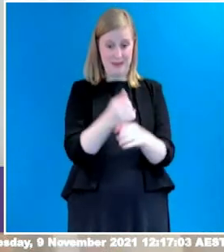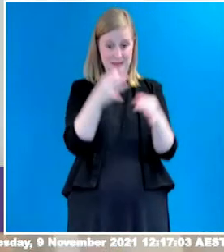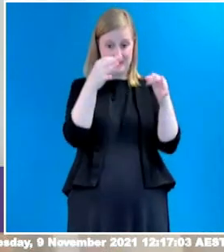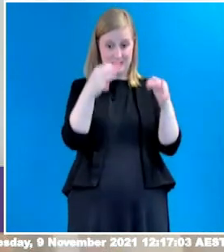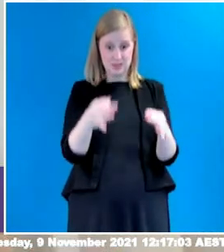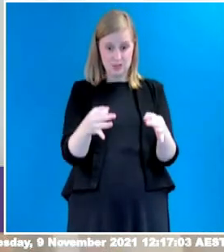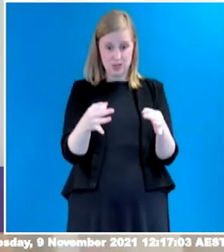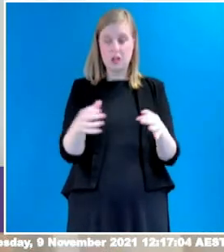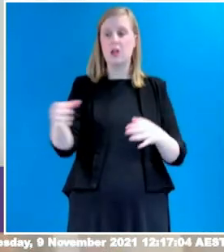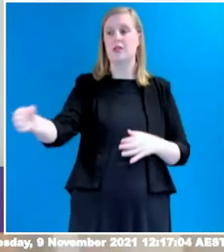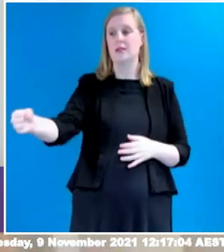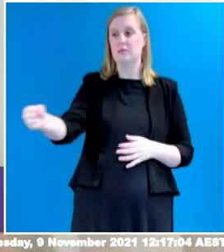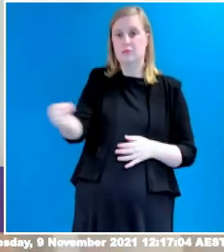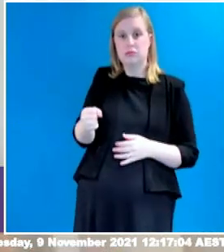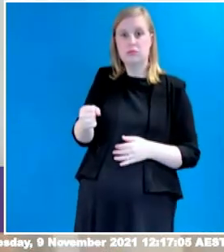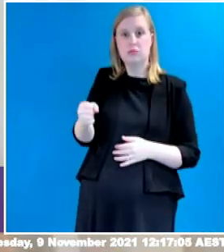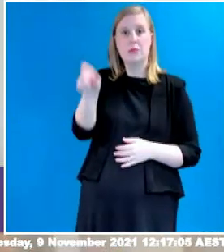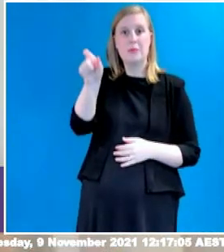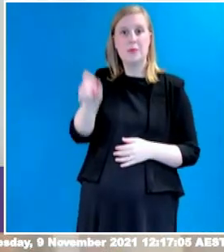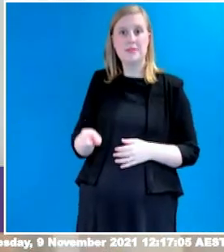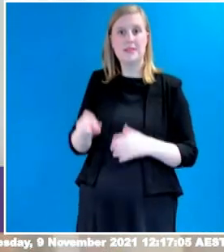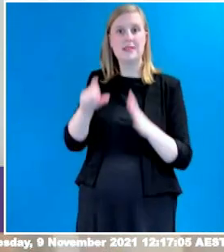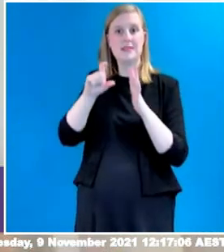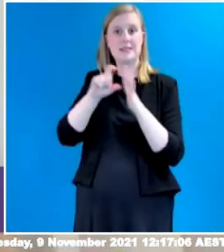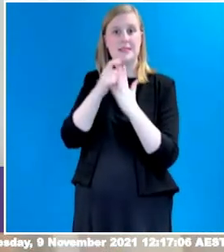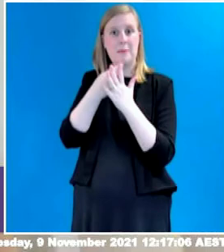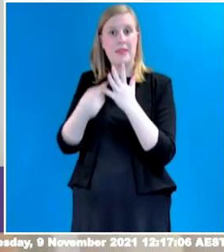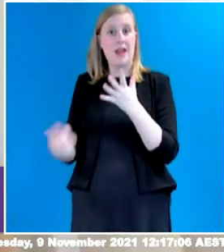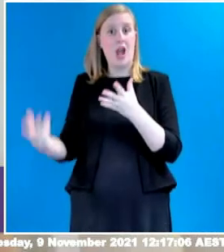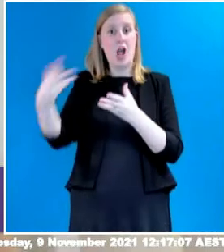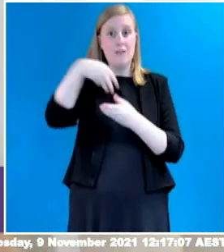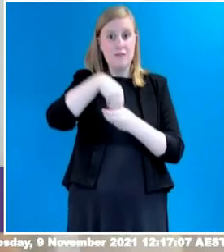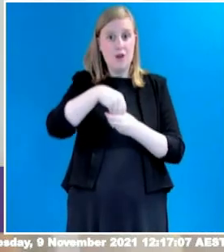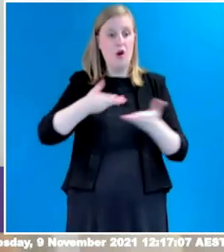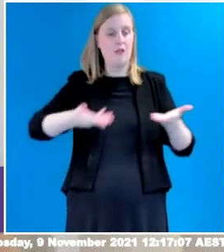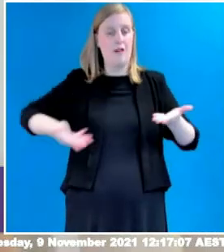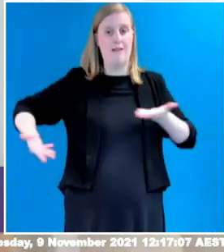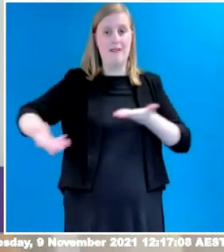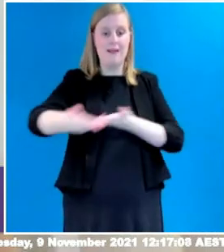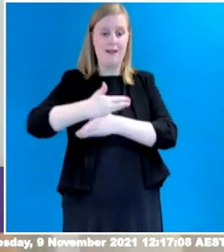identified disabled people, will change the way the conversation turns.